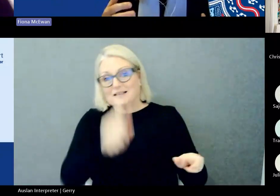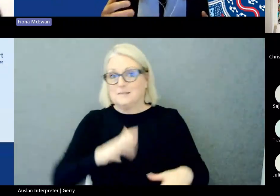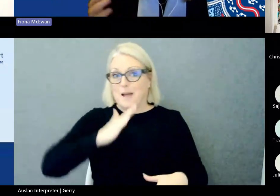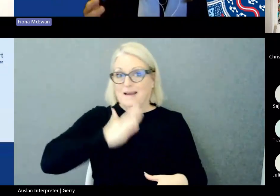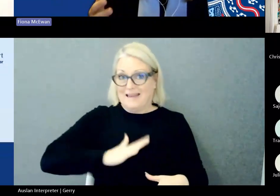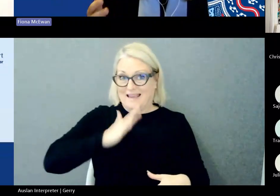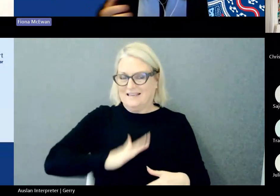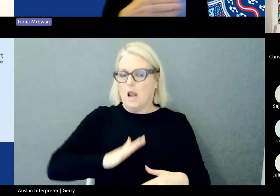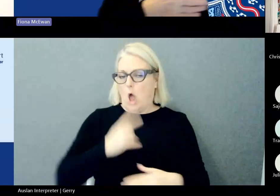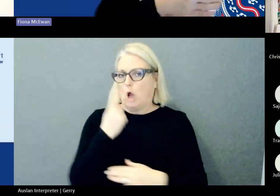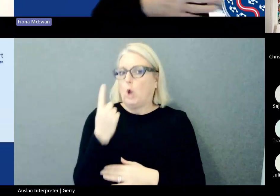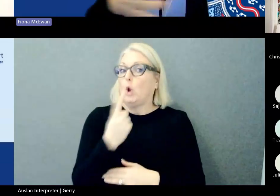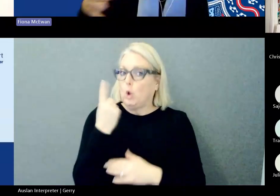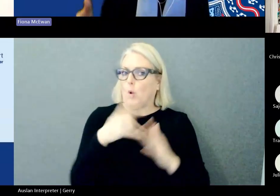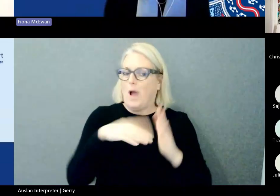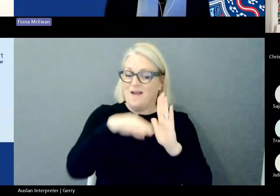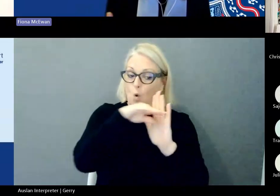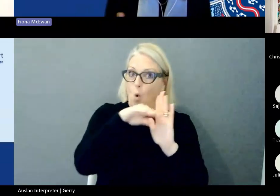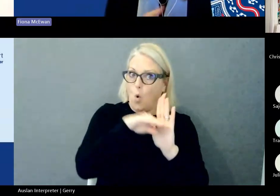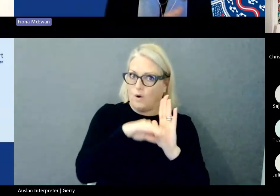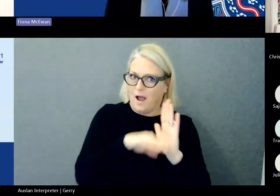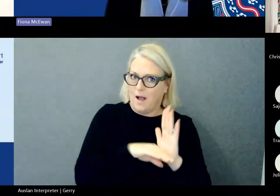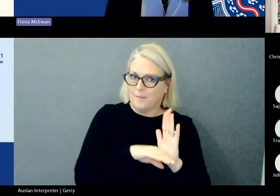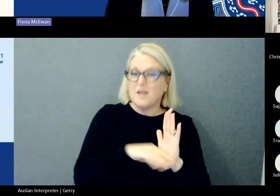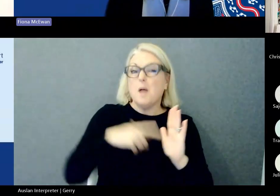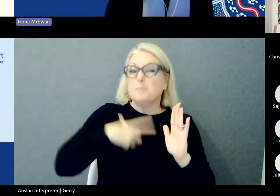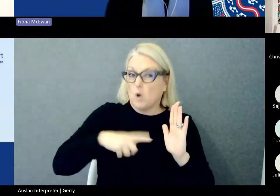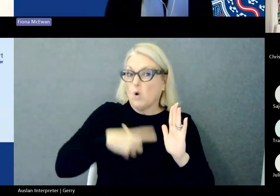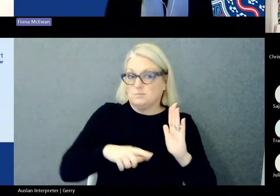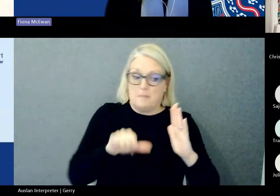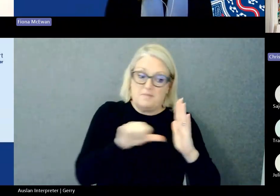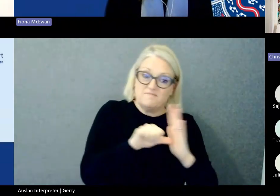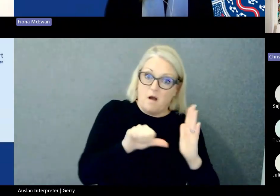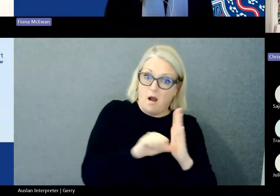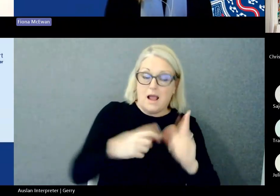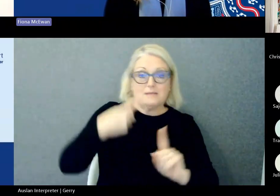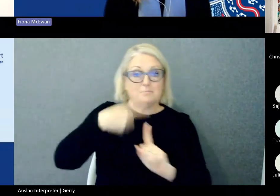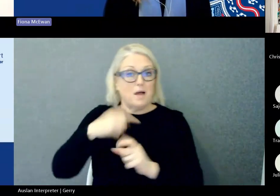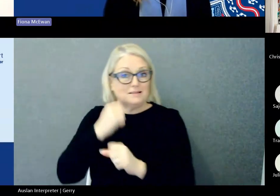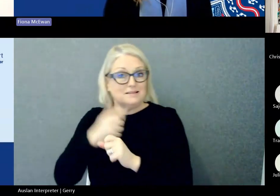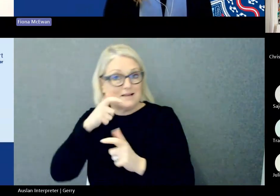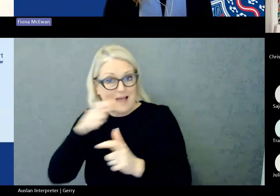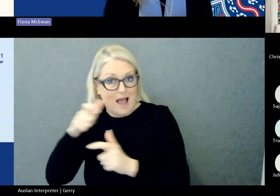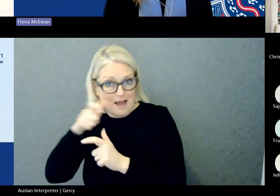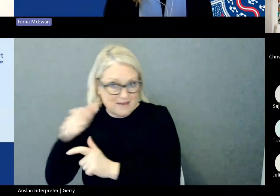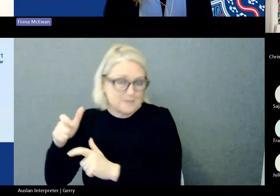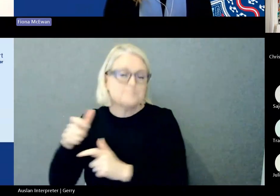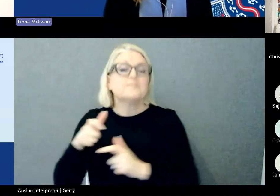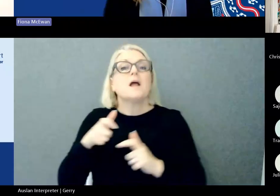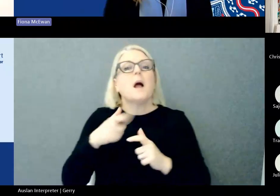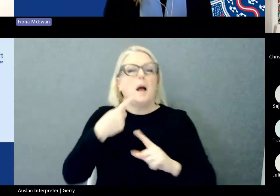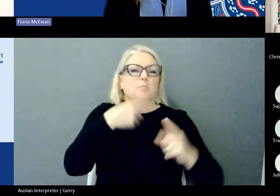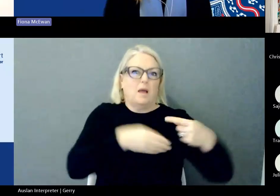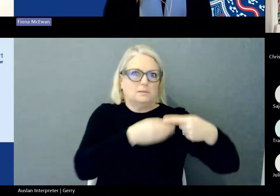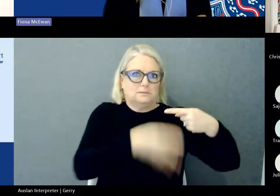because they are usually customers of multiple different teams in our organisation, and look at what service quality means for them in those different groups.